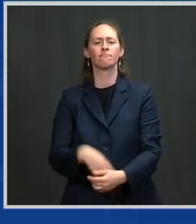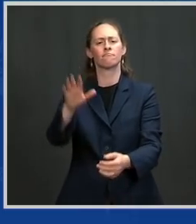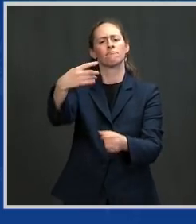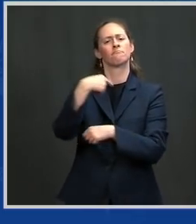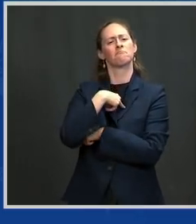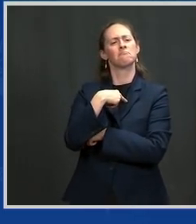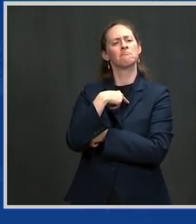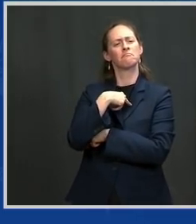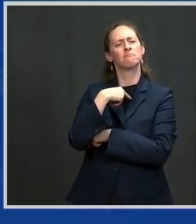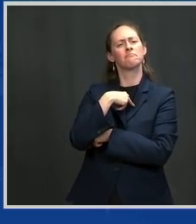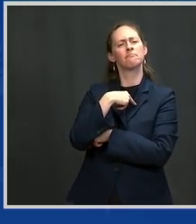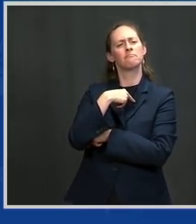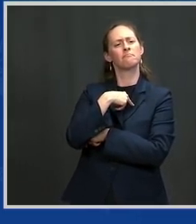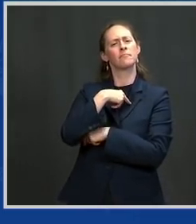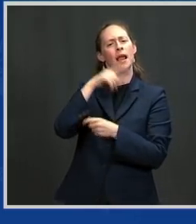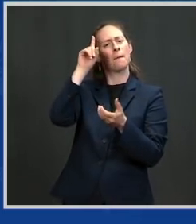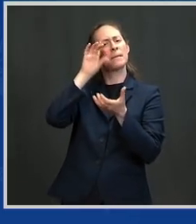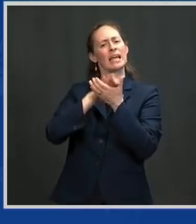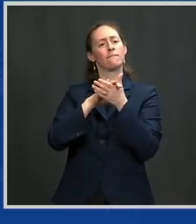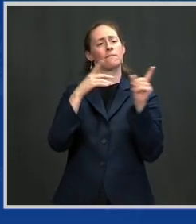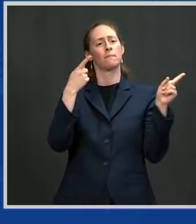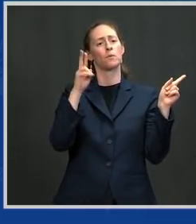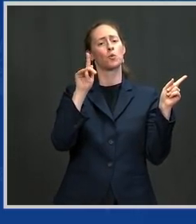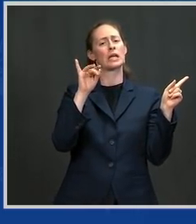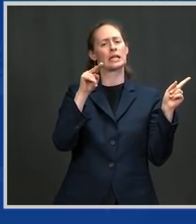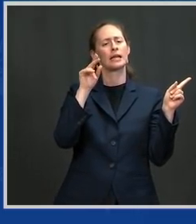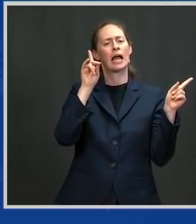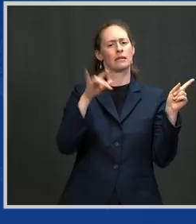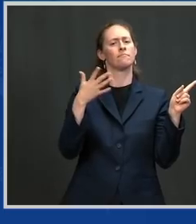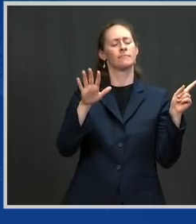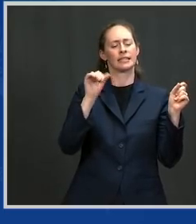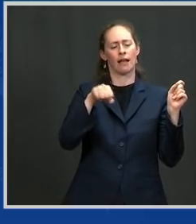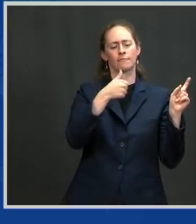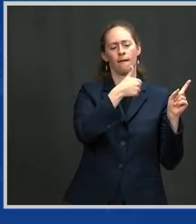there were certain things that he would do or did do.